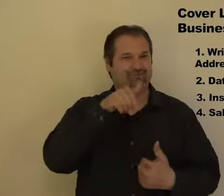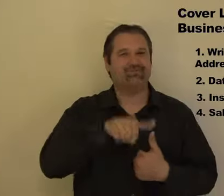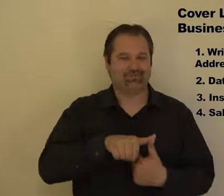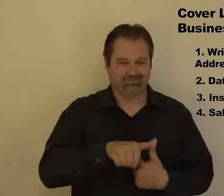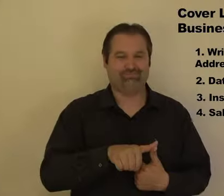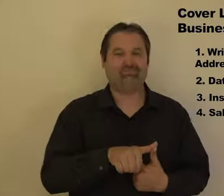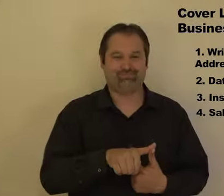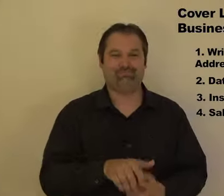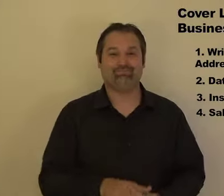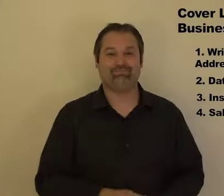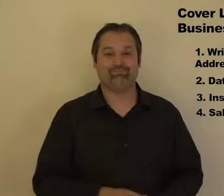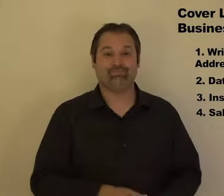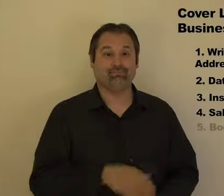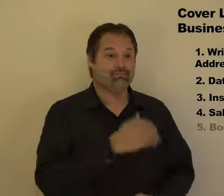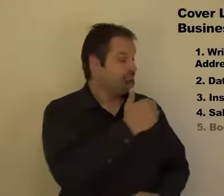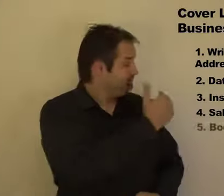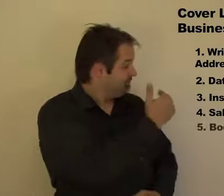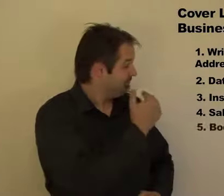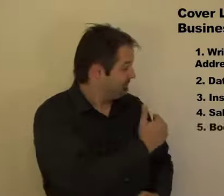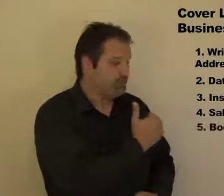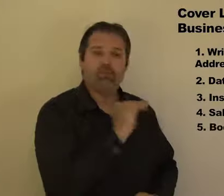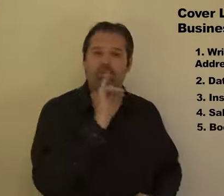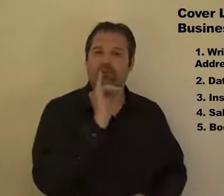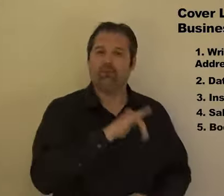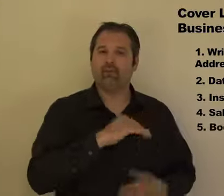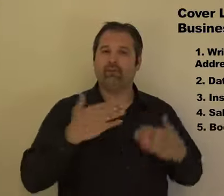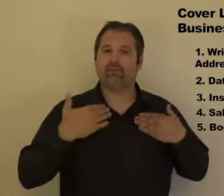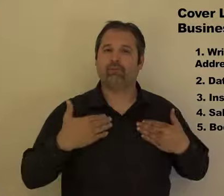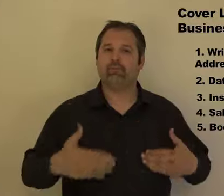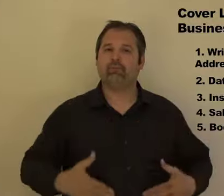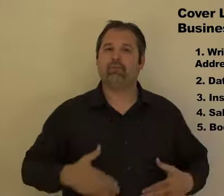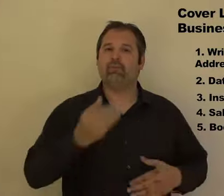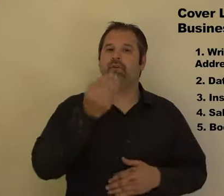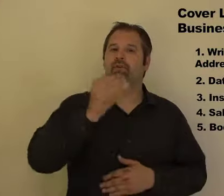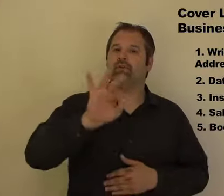This is where you tell the reader in two or three paragraphs what position you